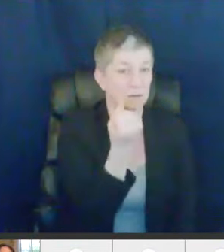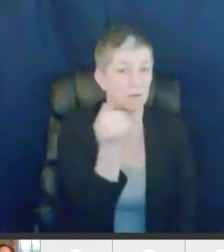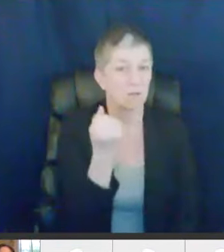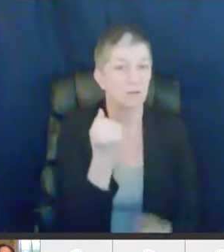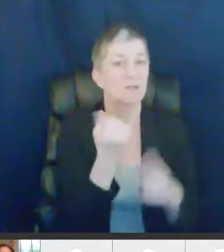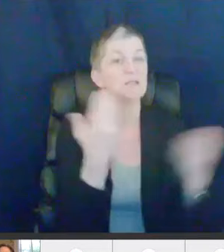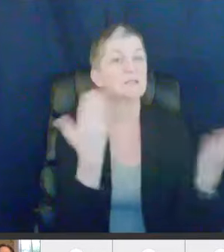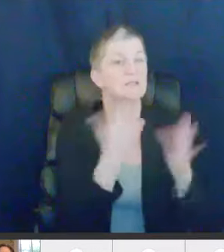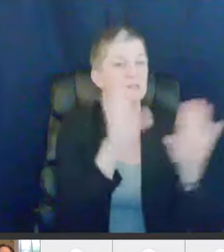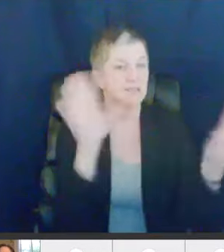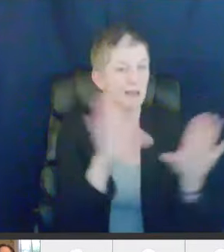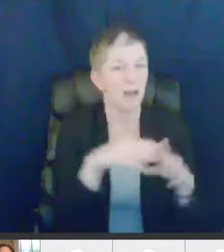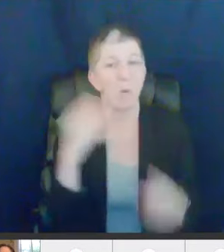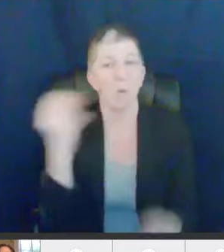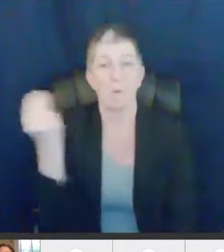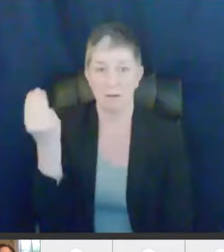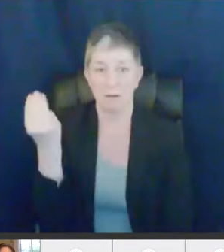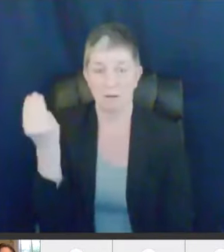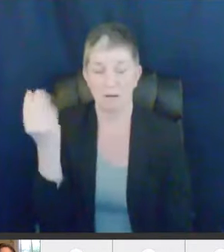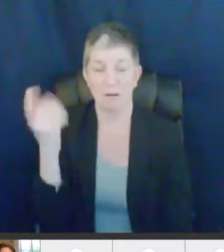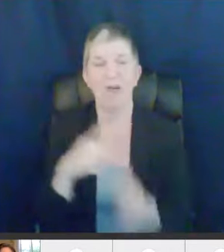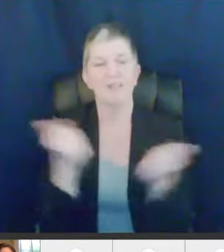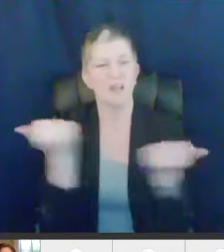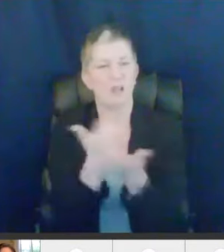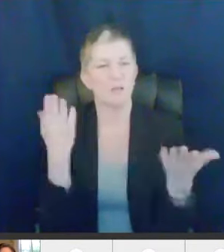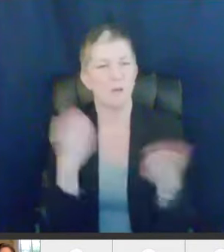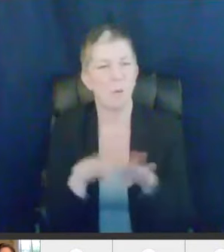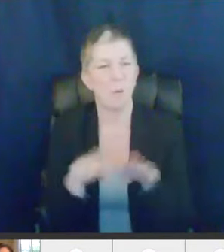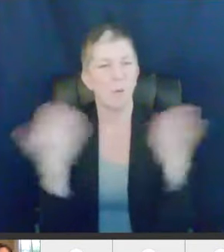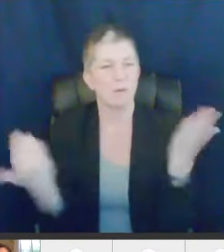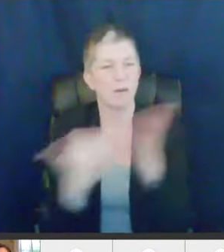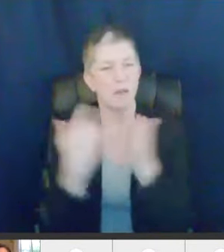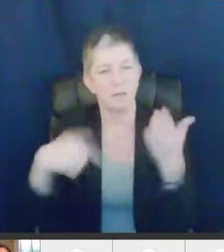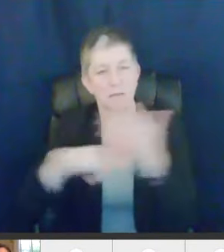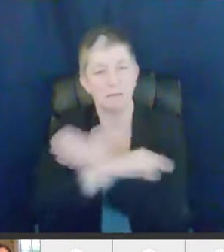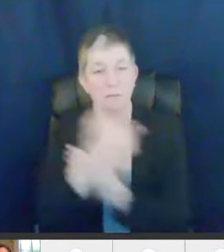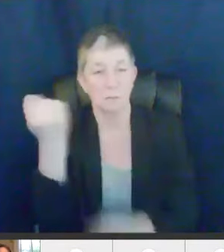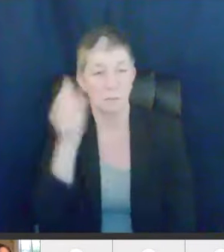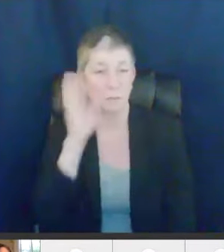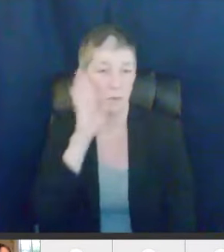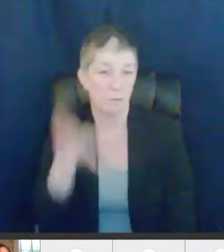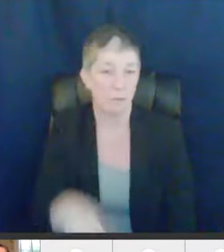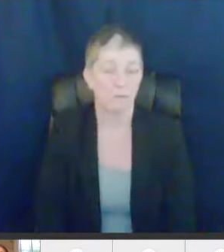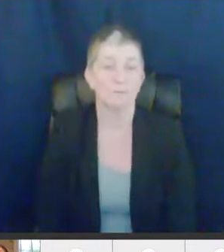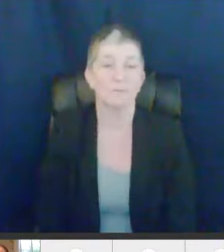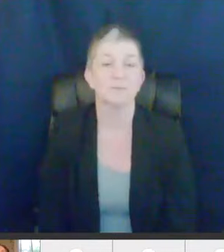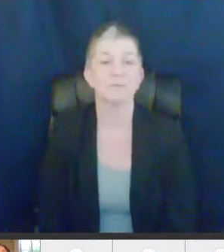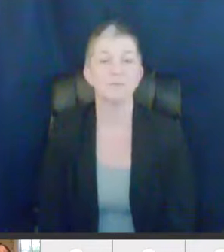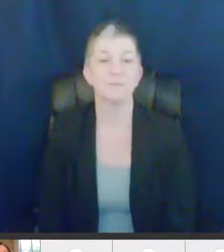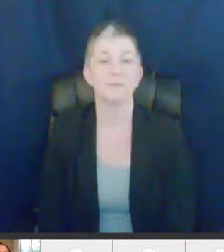three sites will be back open Tuesday I want to give you an update on our